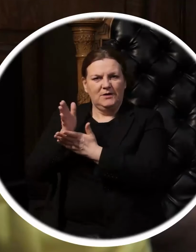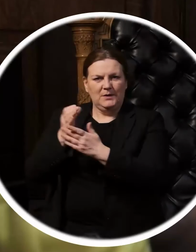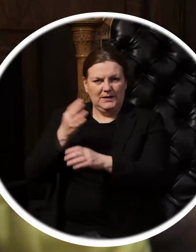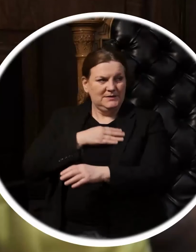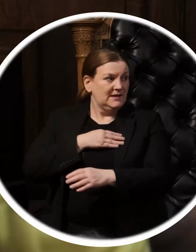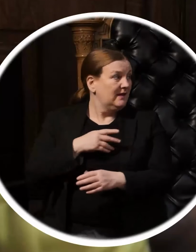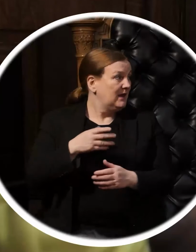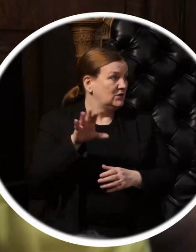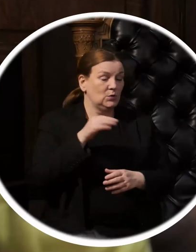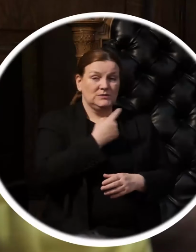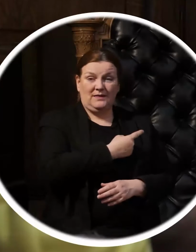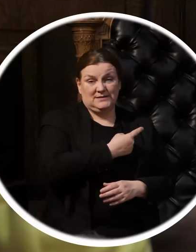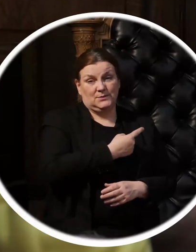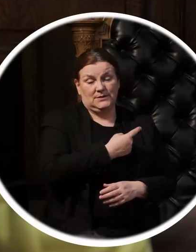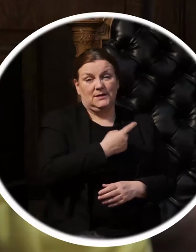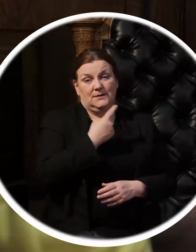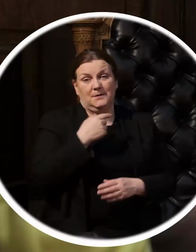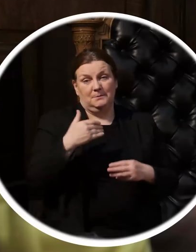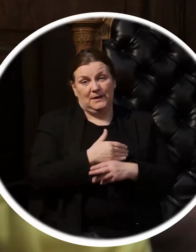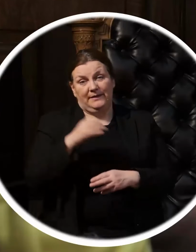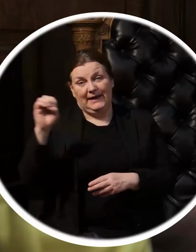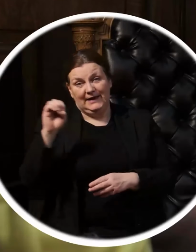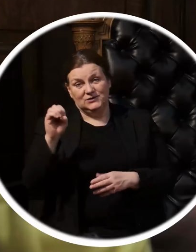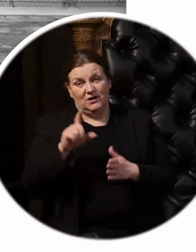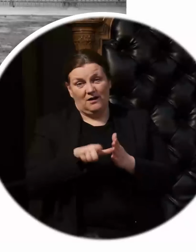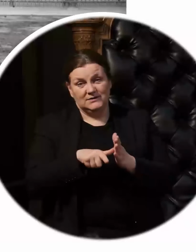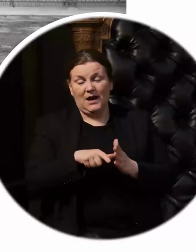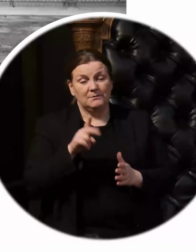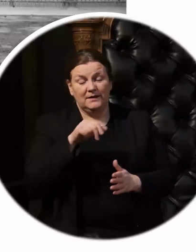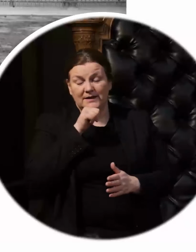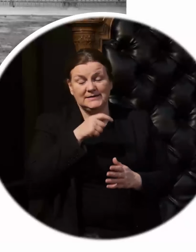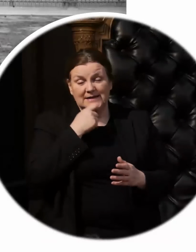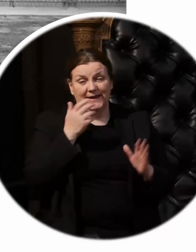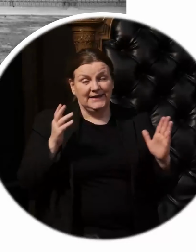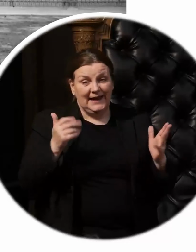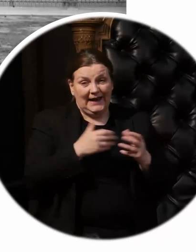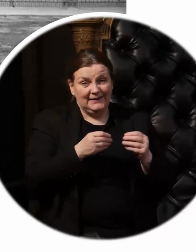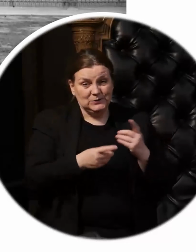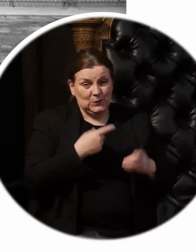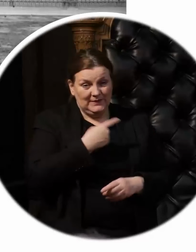chose this design by the English architect, I'm not saying that has anything to do with it, Sancton Wood.